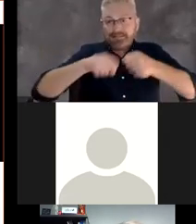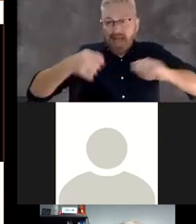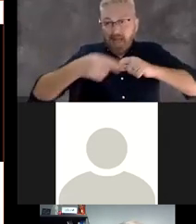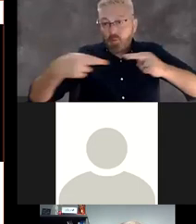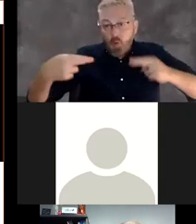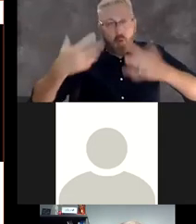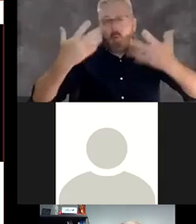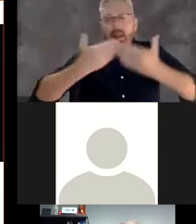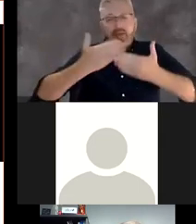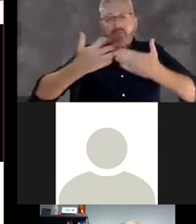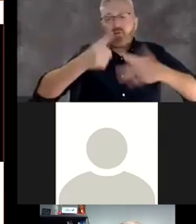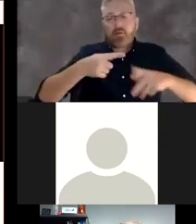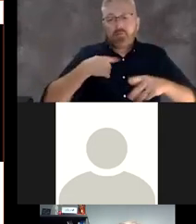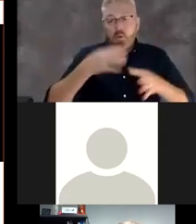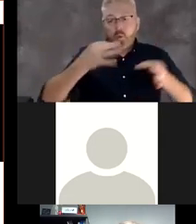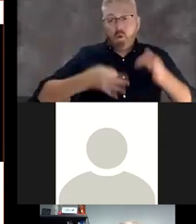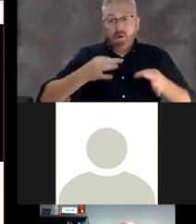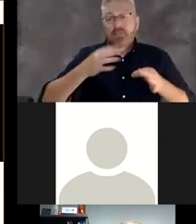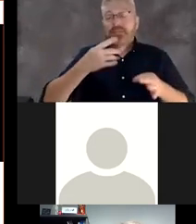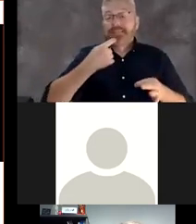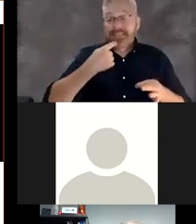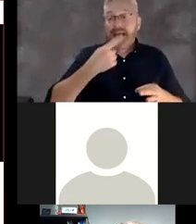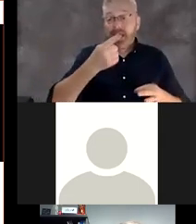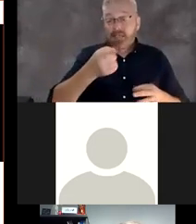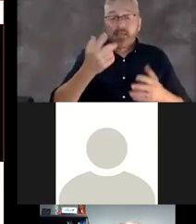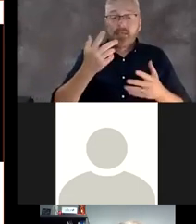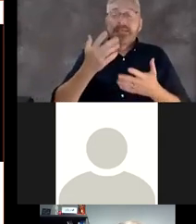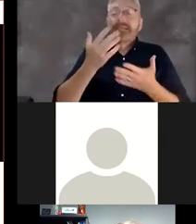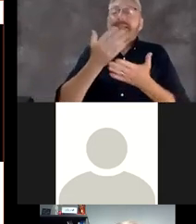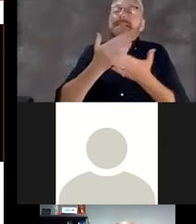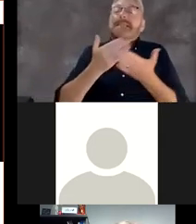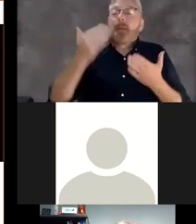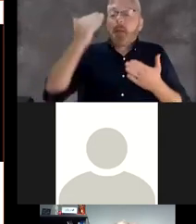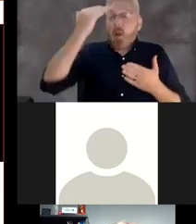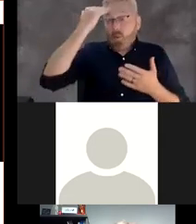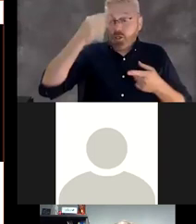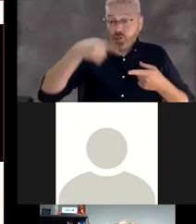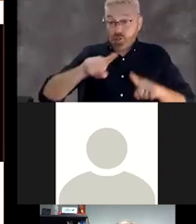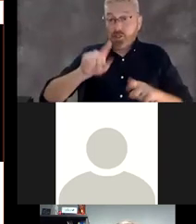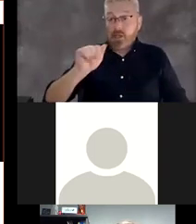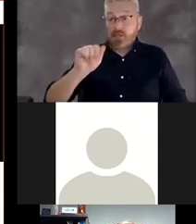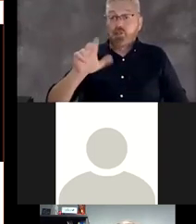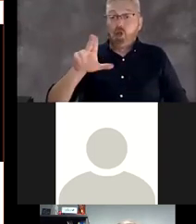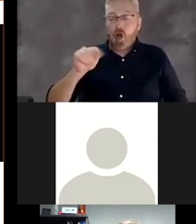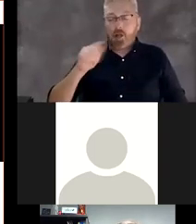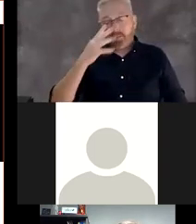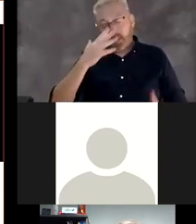ADDITIONALLY, COURTS HAVE SAID SOME LEVEL OF AWARENESS DURING AN ASSAULT DOESN'T MEAN YOU ARE NOT INCAPACITATED.